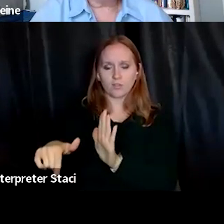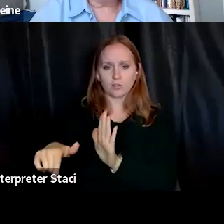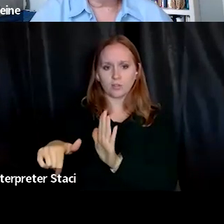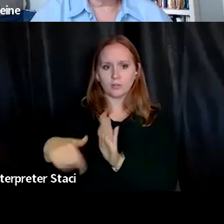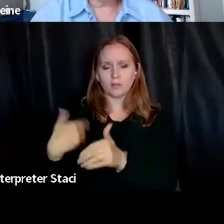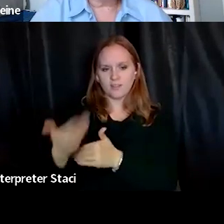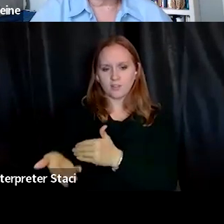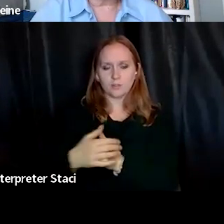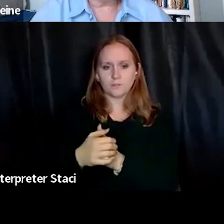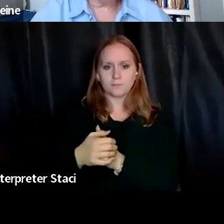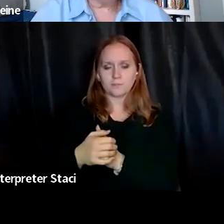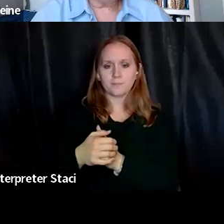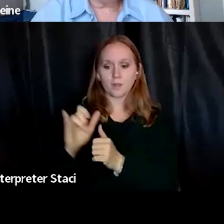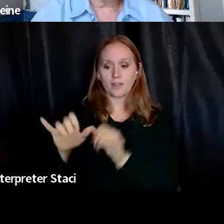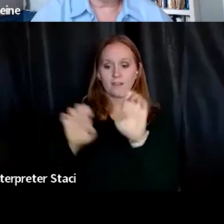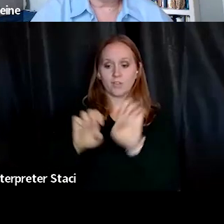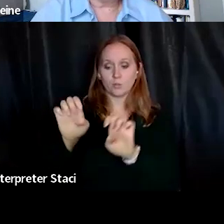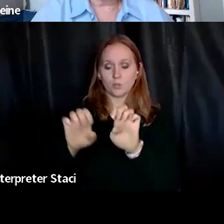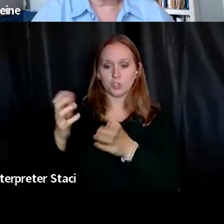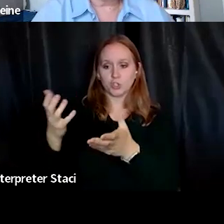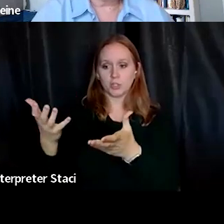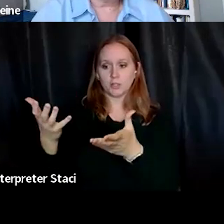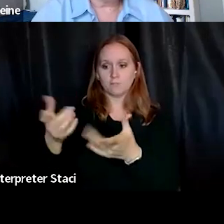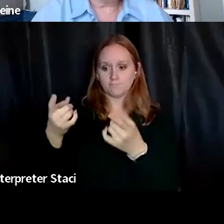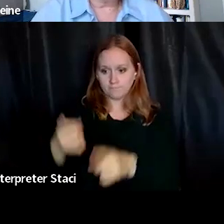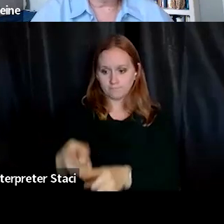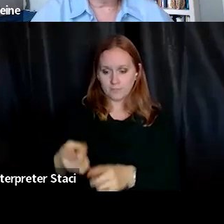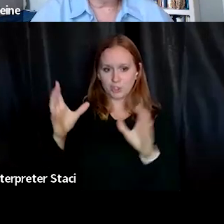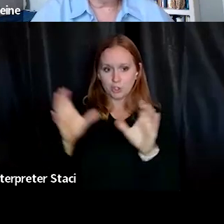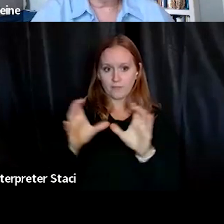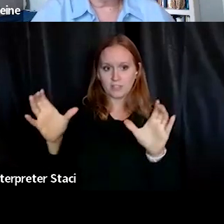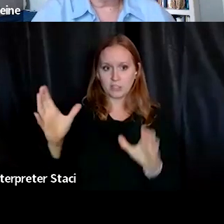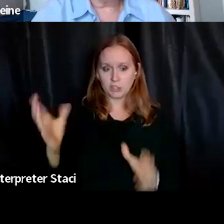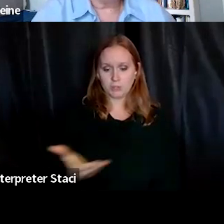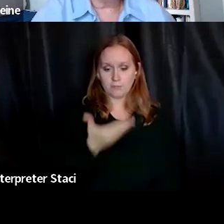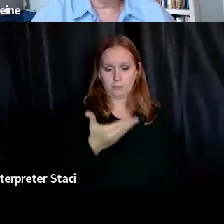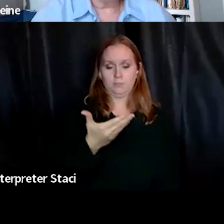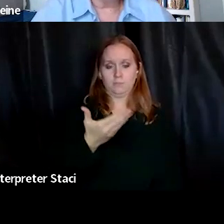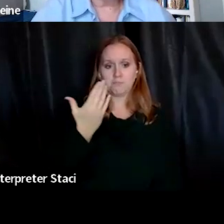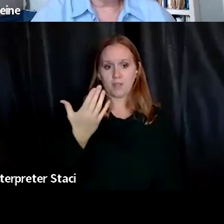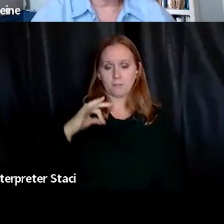remember, comes with a certificate. So that may be something useful for you to have the certificate that you joined our webinar.